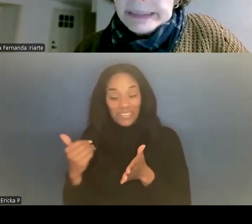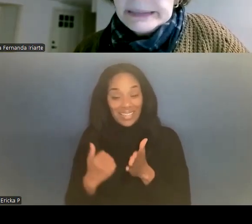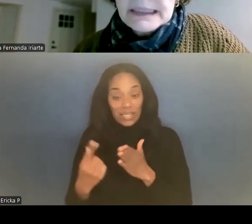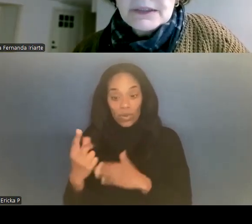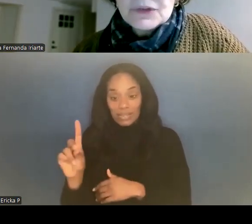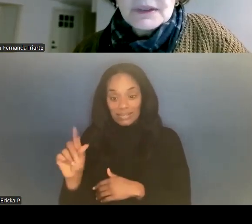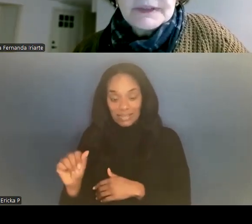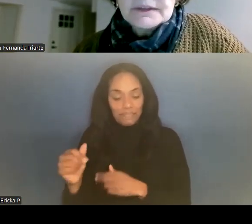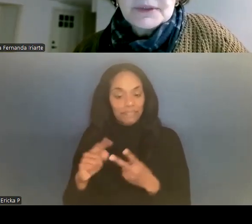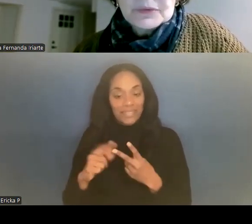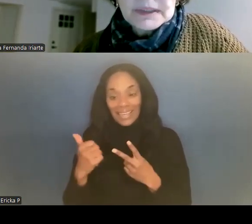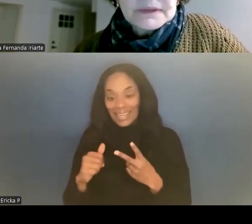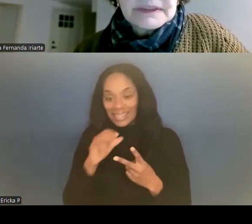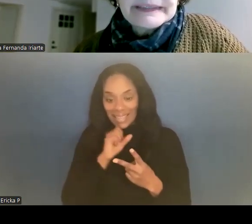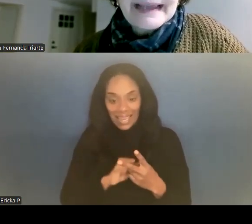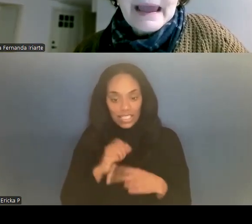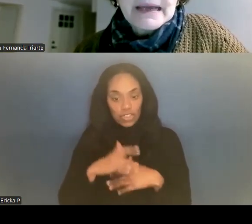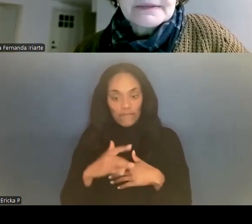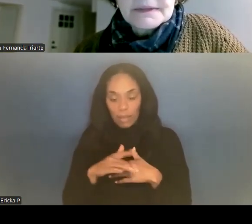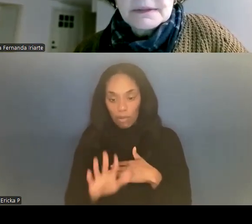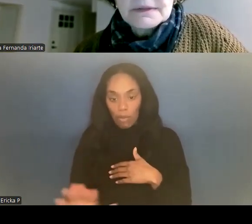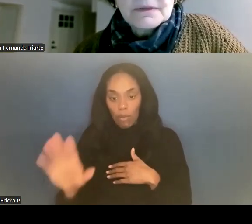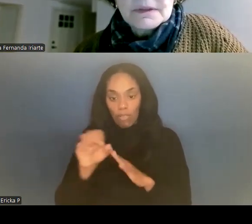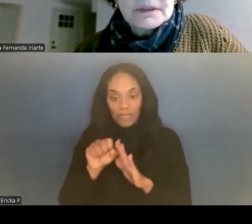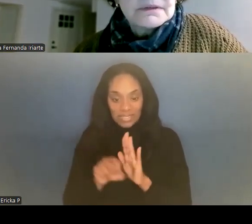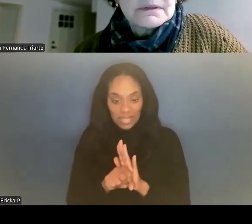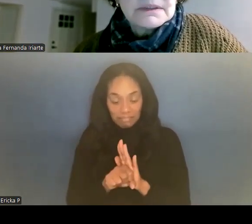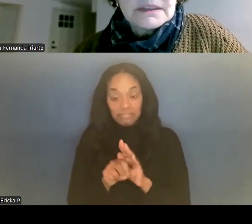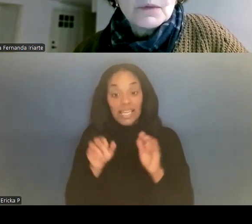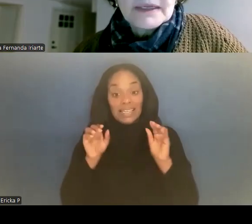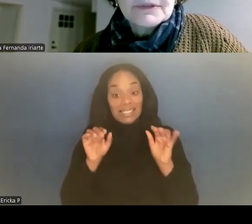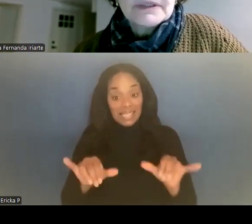any age available throughout the state, as is the DD waiver